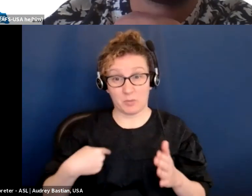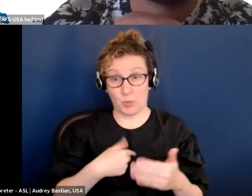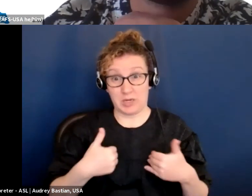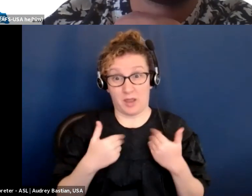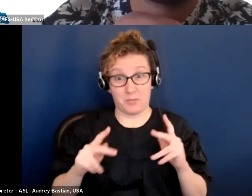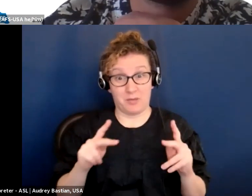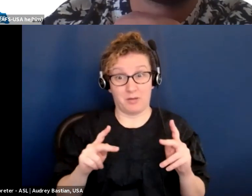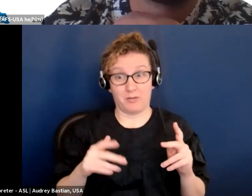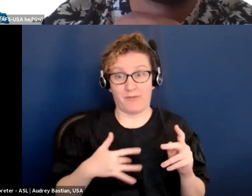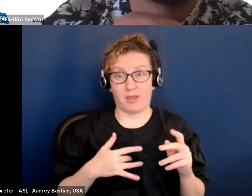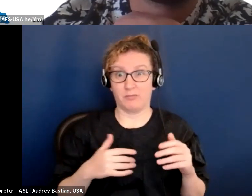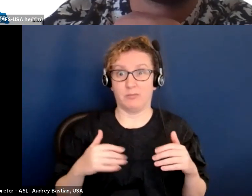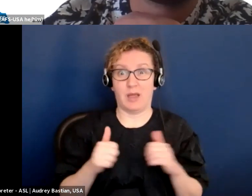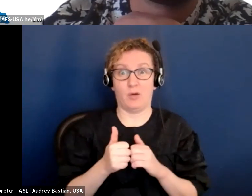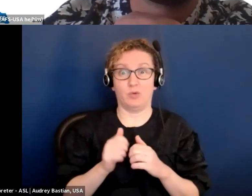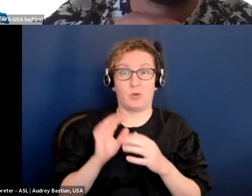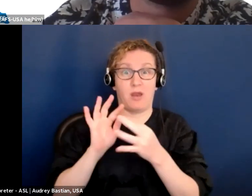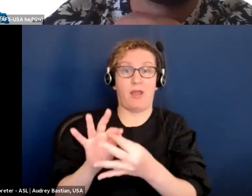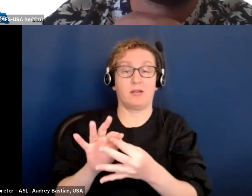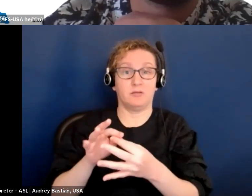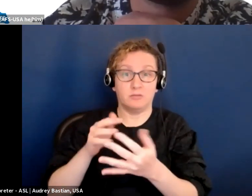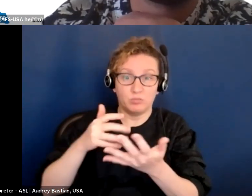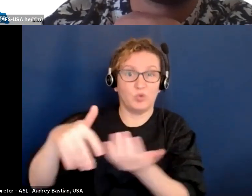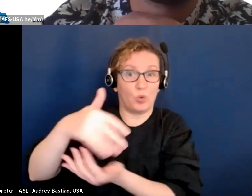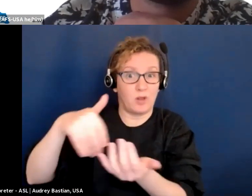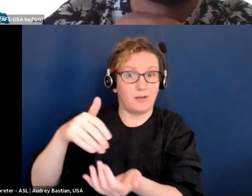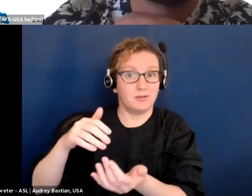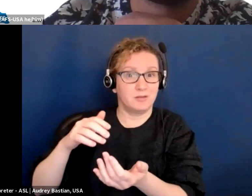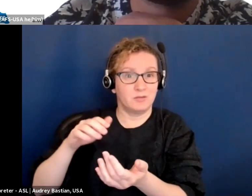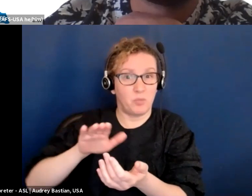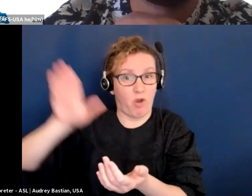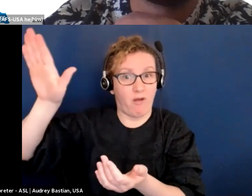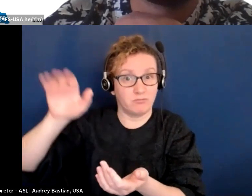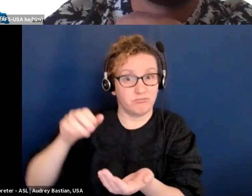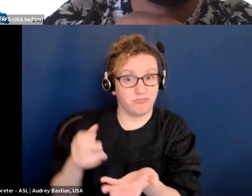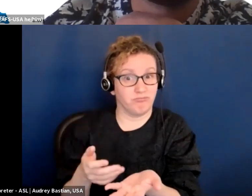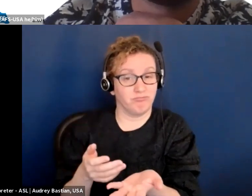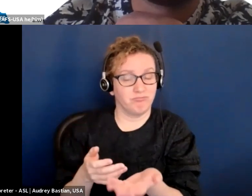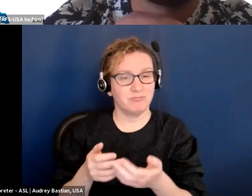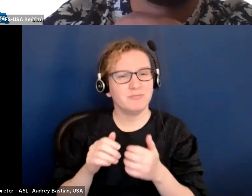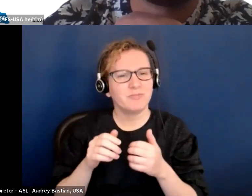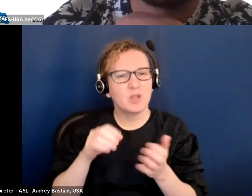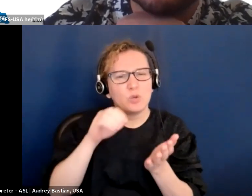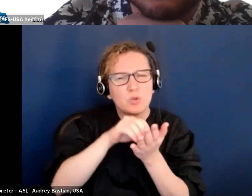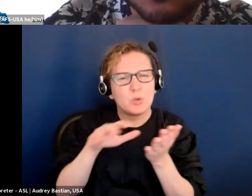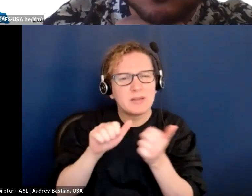with communities abroad. How may students with disabilities get connected and make friends